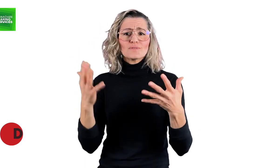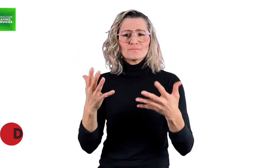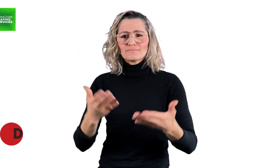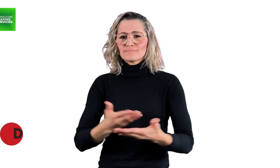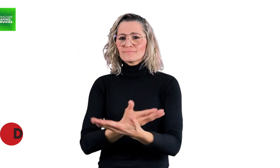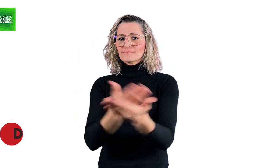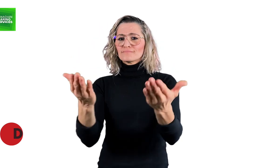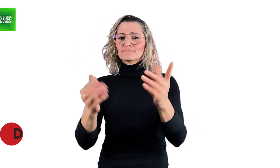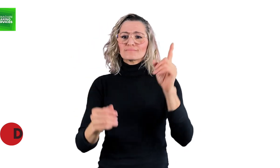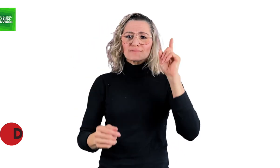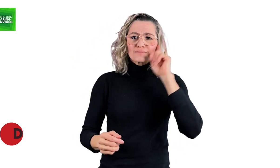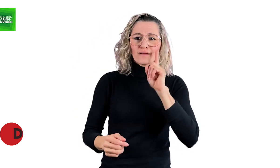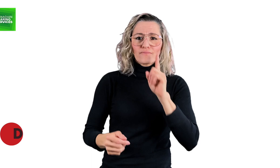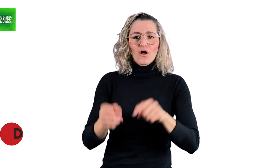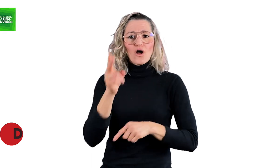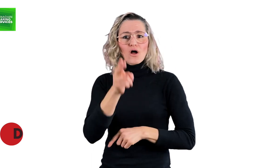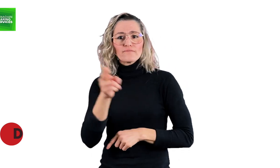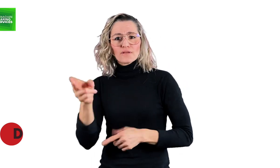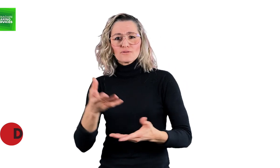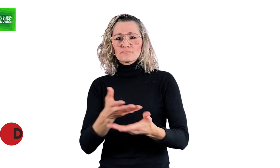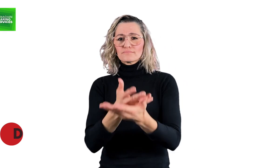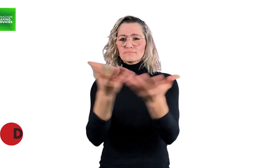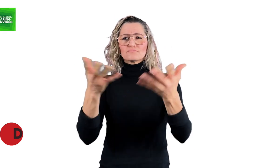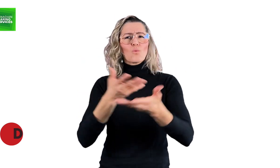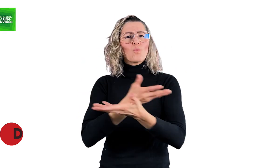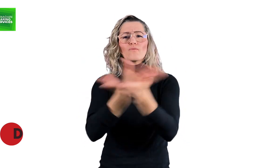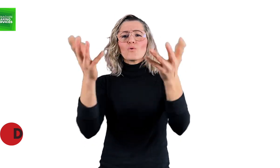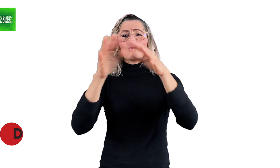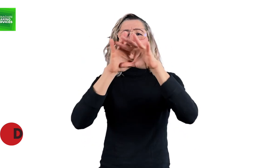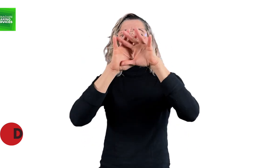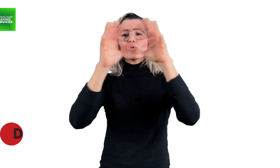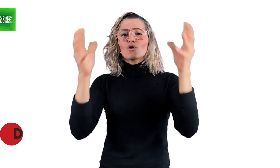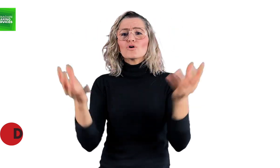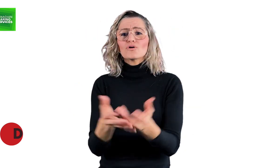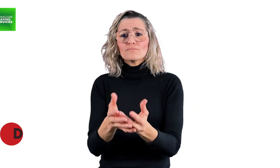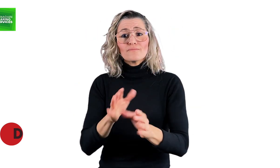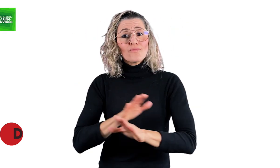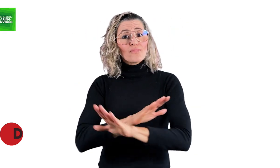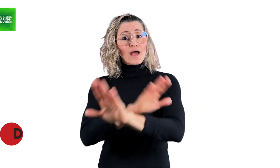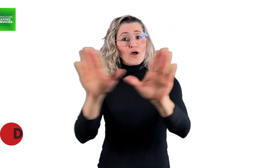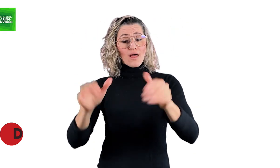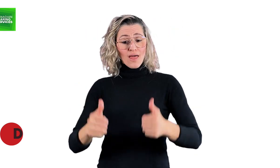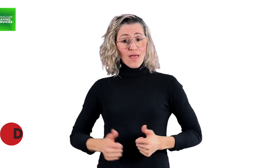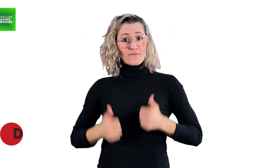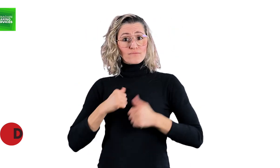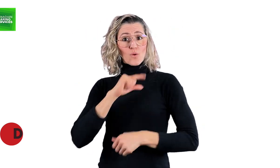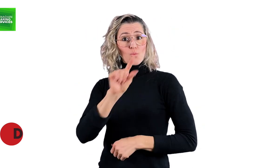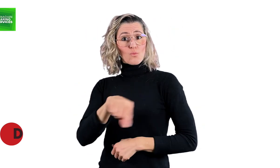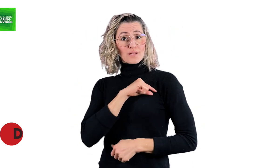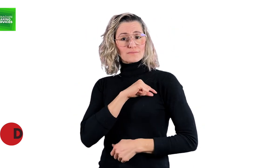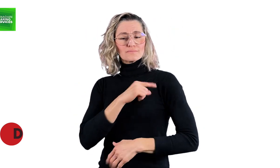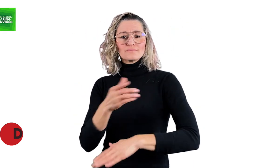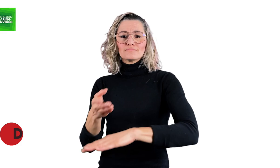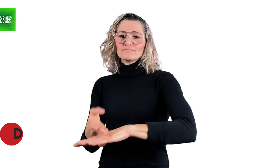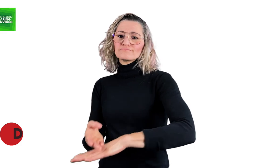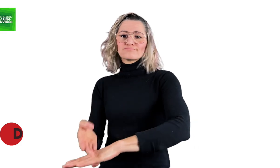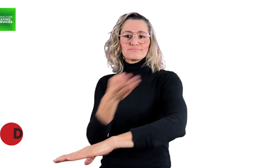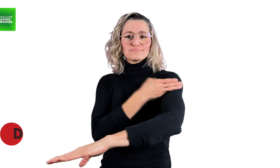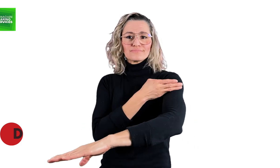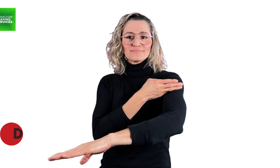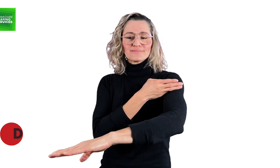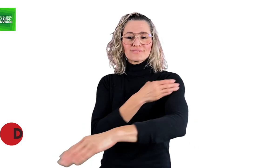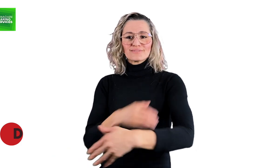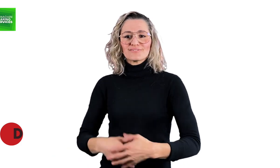of life for Deaf and hard of hearing individuals around the world.